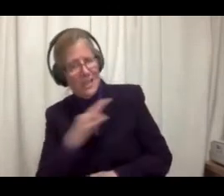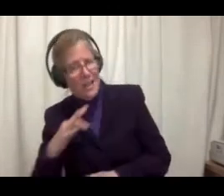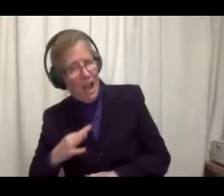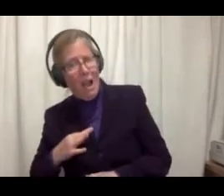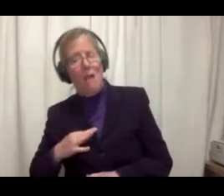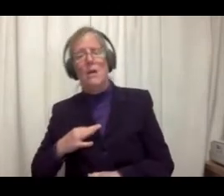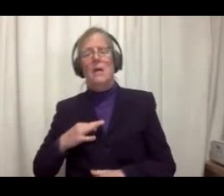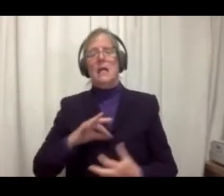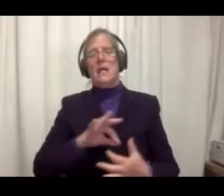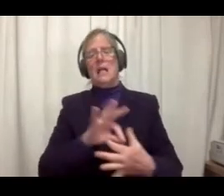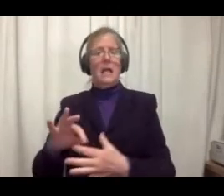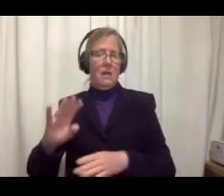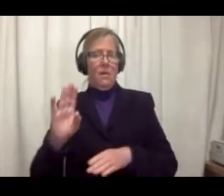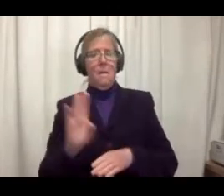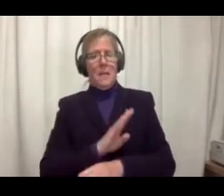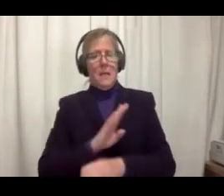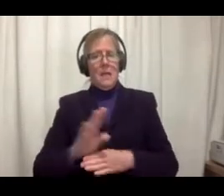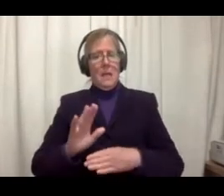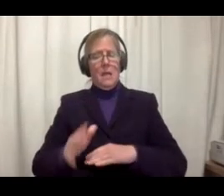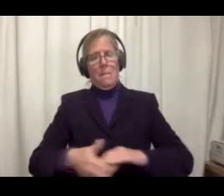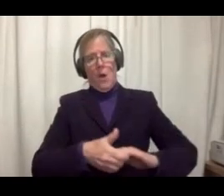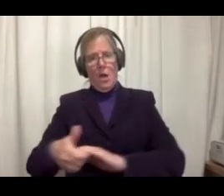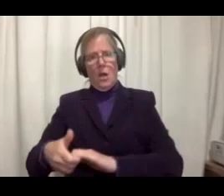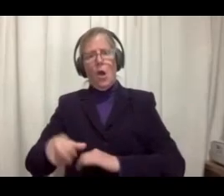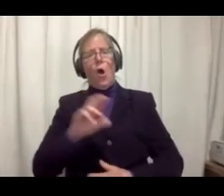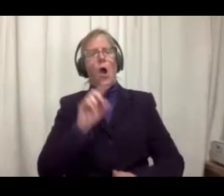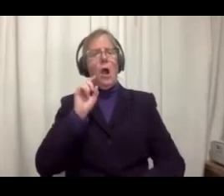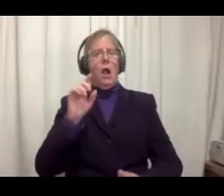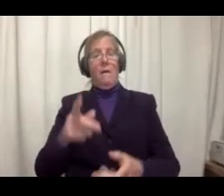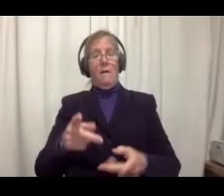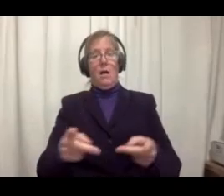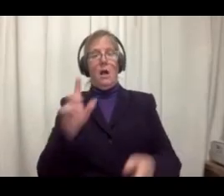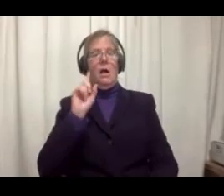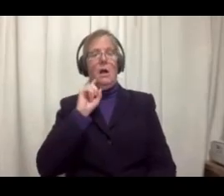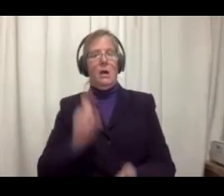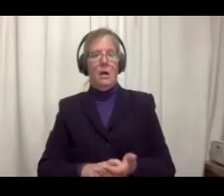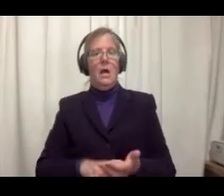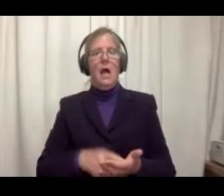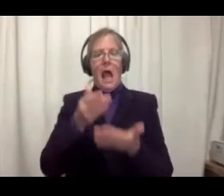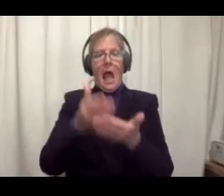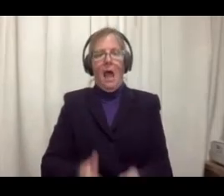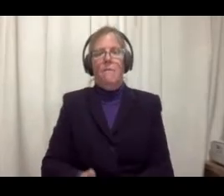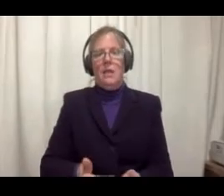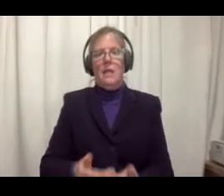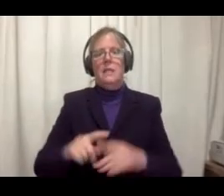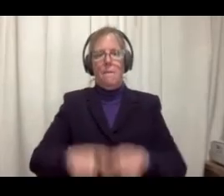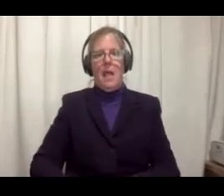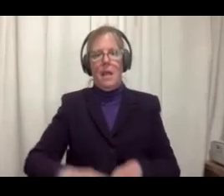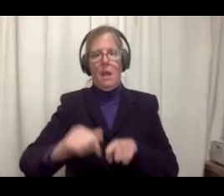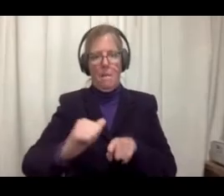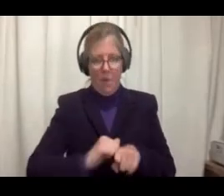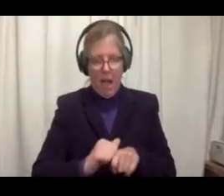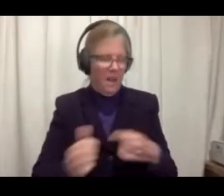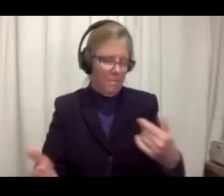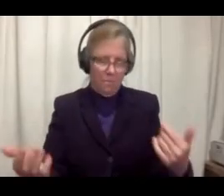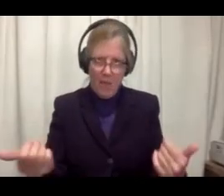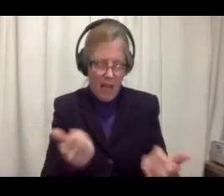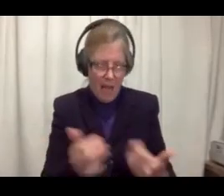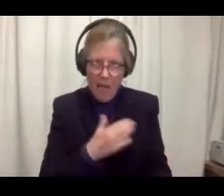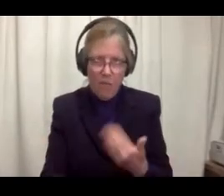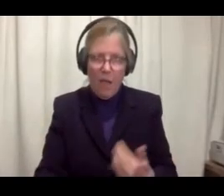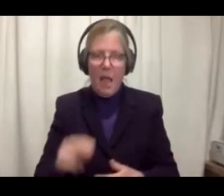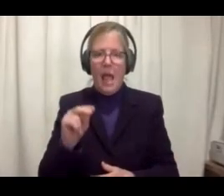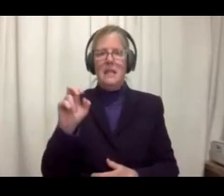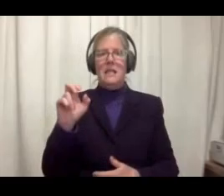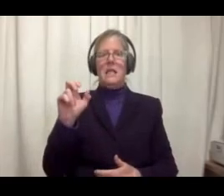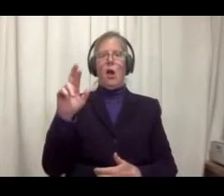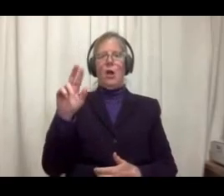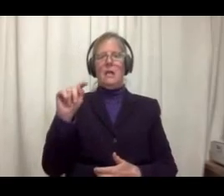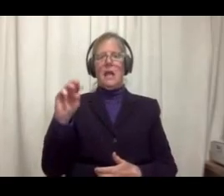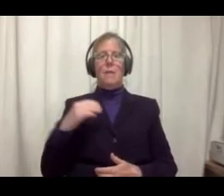or locating evidence-based practices, the NCRTM has more than 3,700 materials in the library,